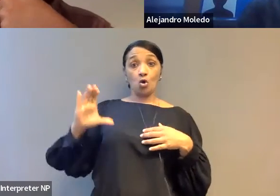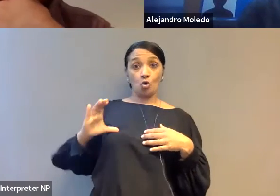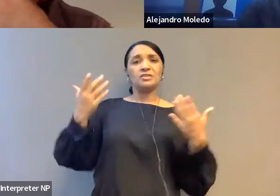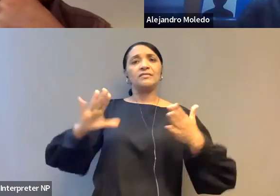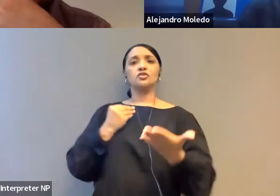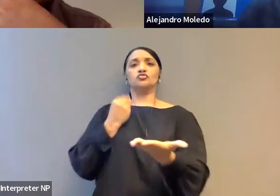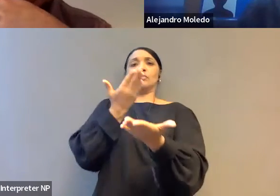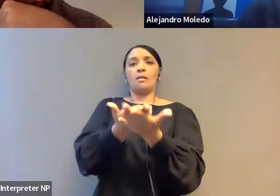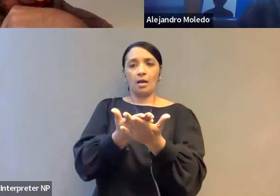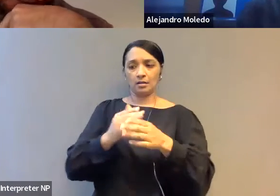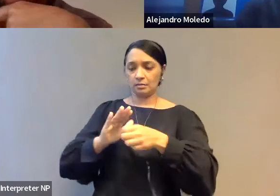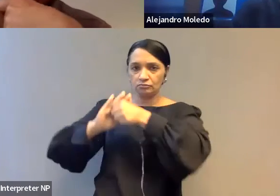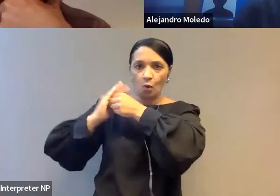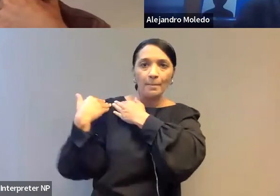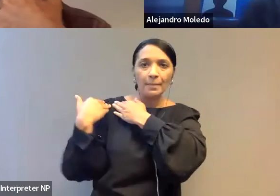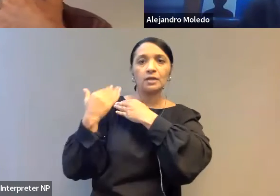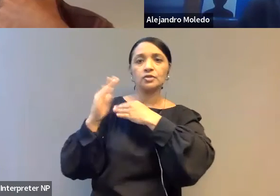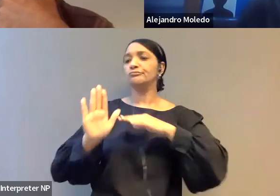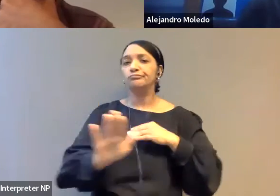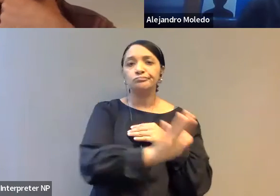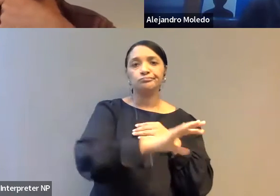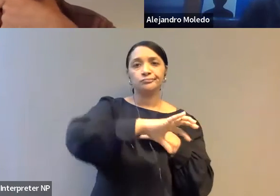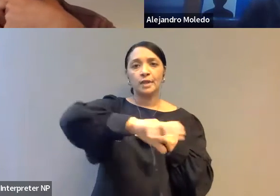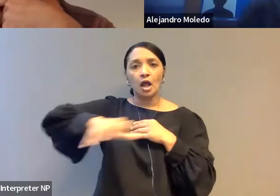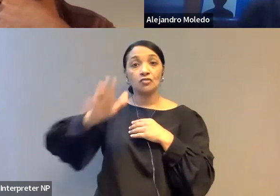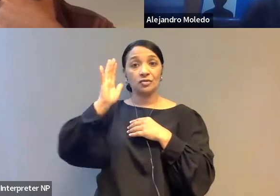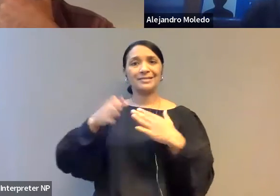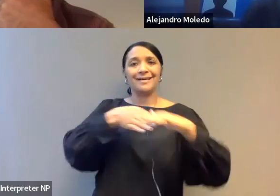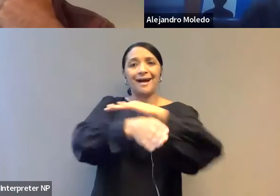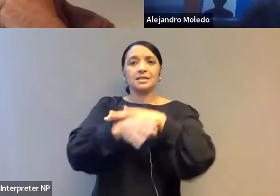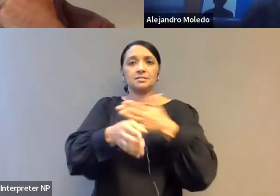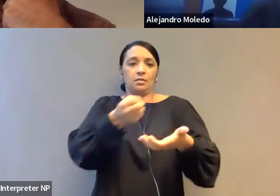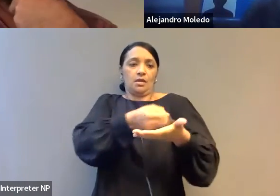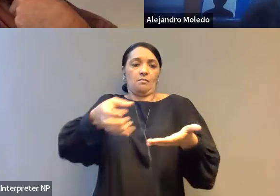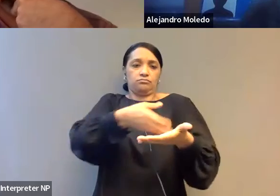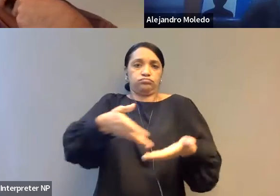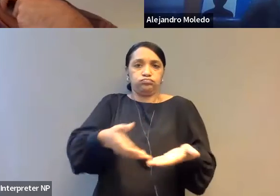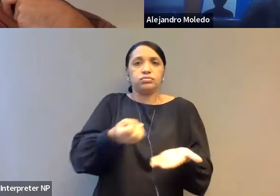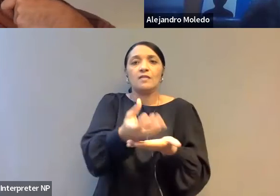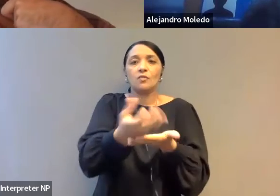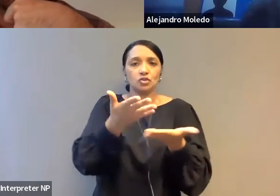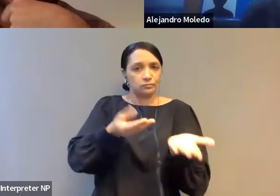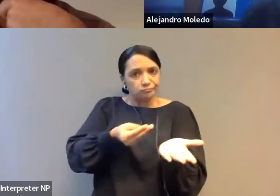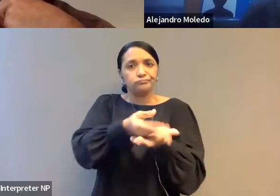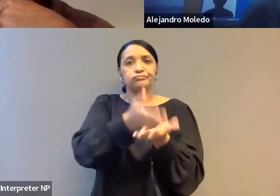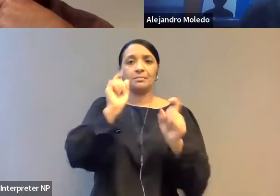as for providing this information in an accessible manner, we are proposing improvements as well.